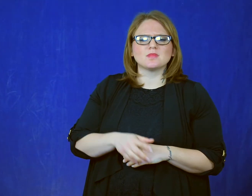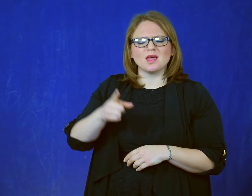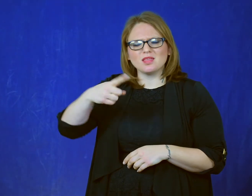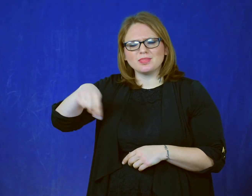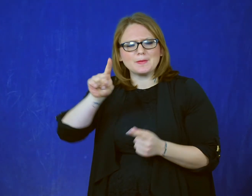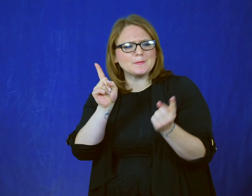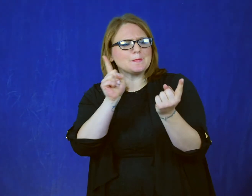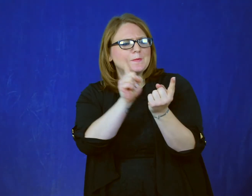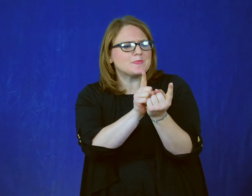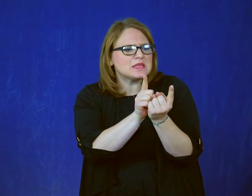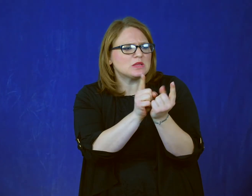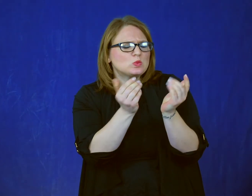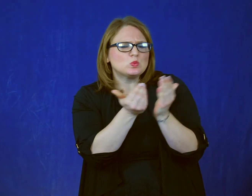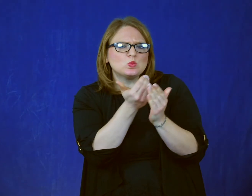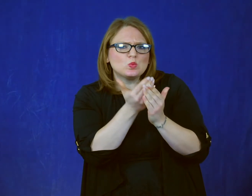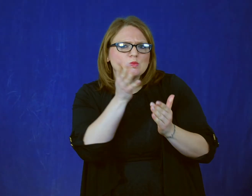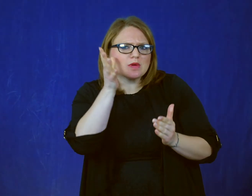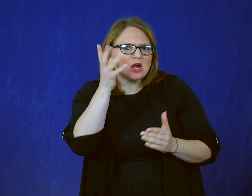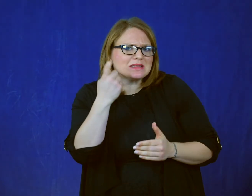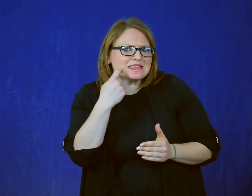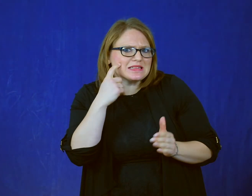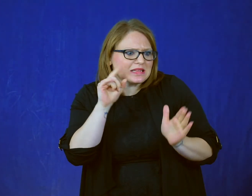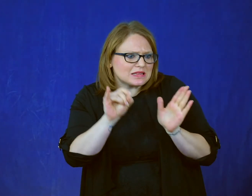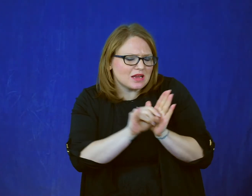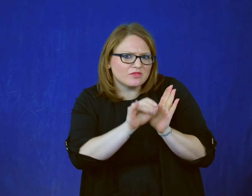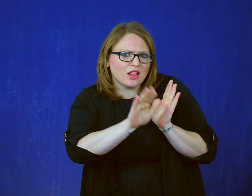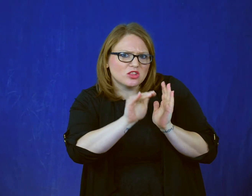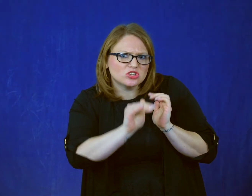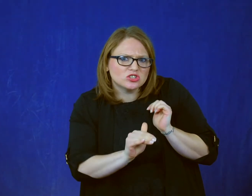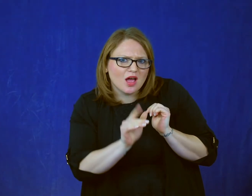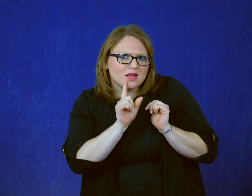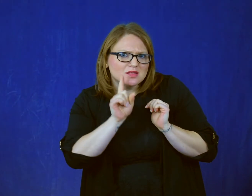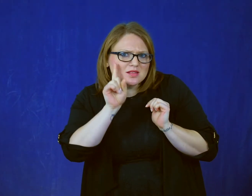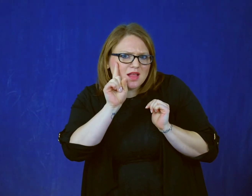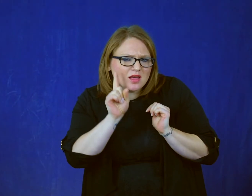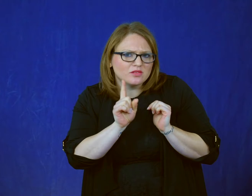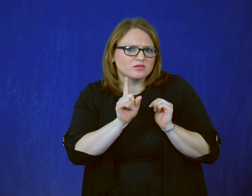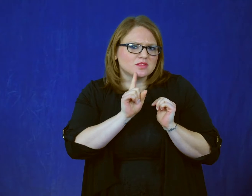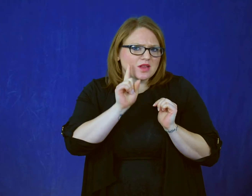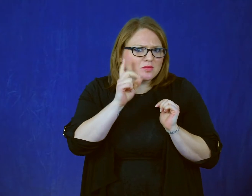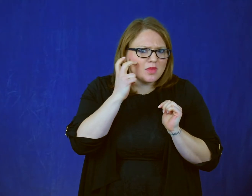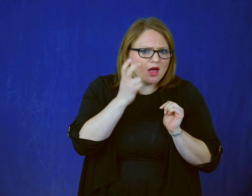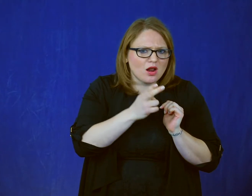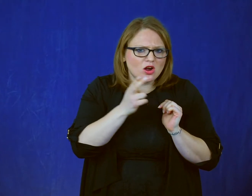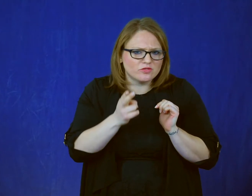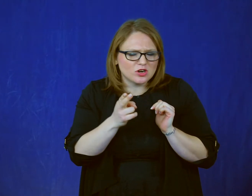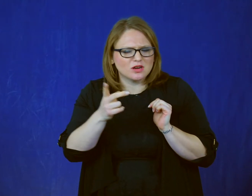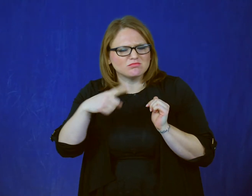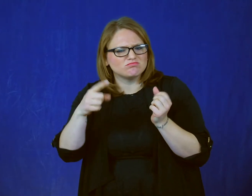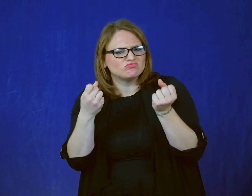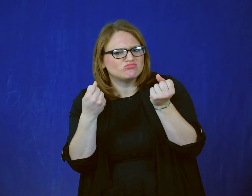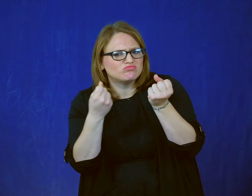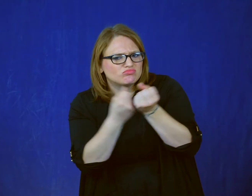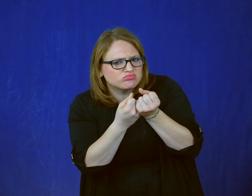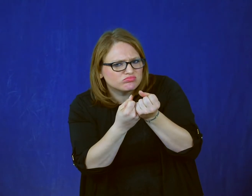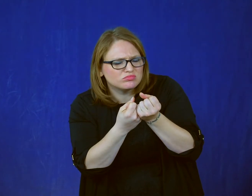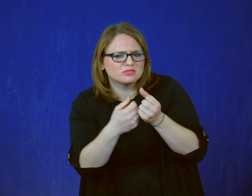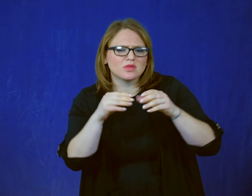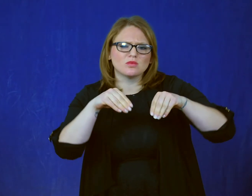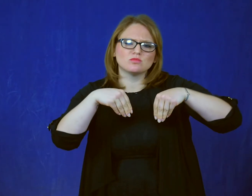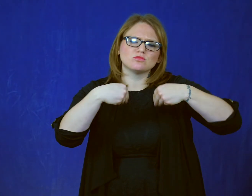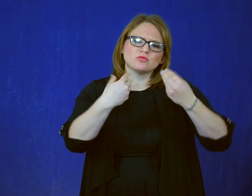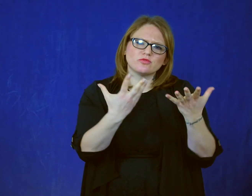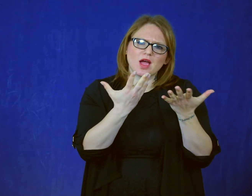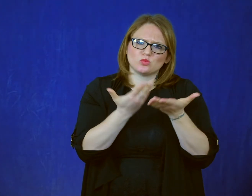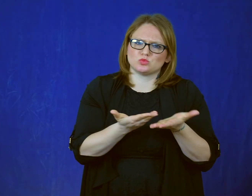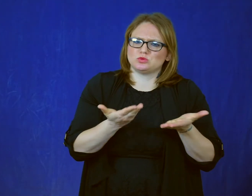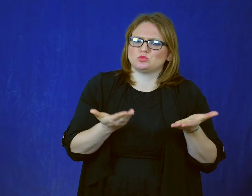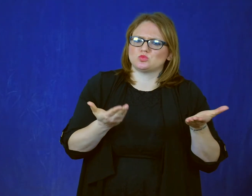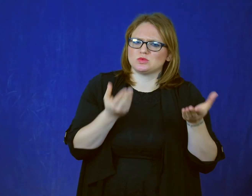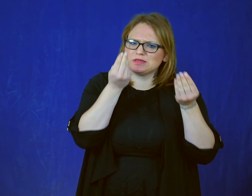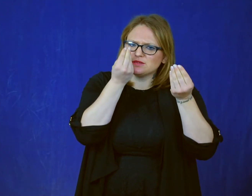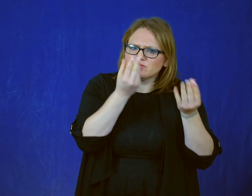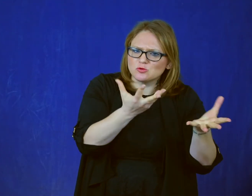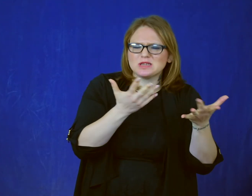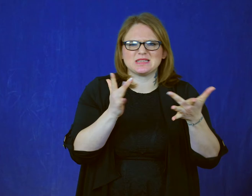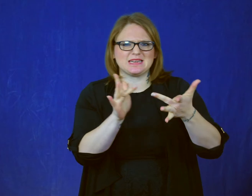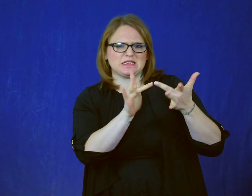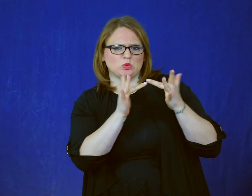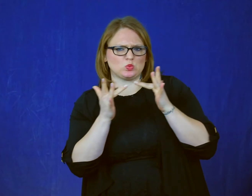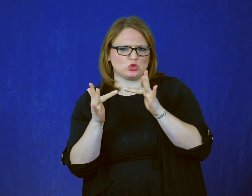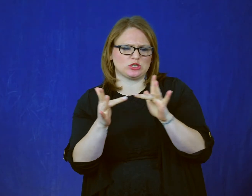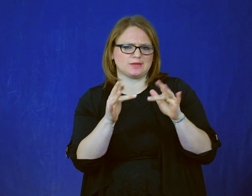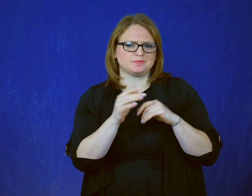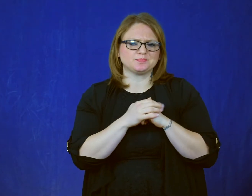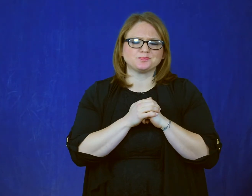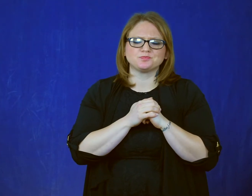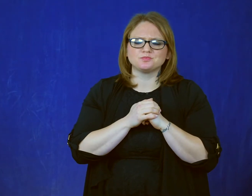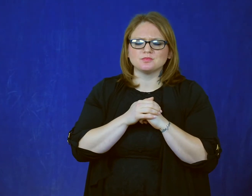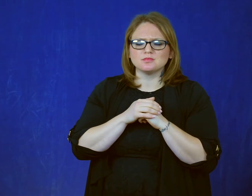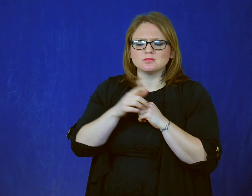support networks about parenting, attachment, resources, and